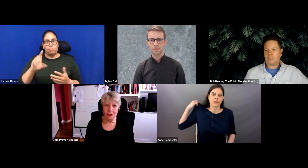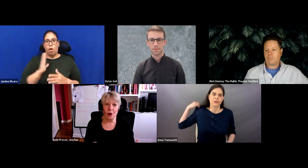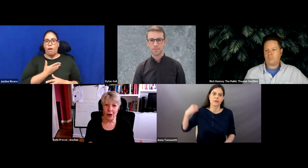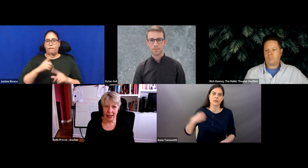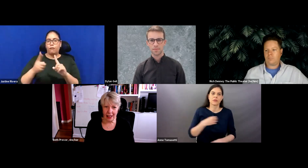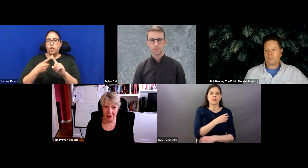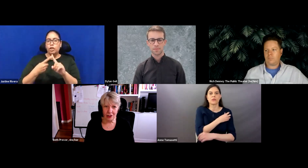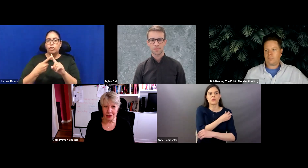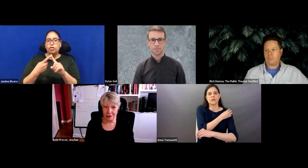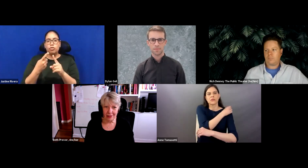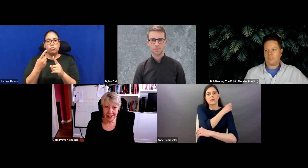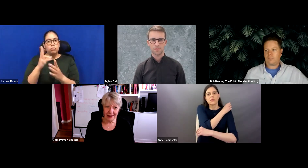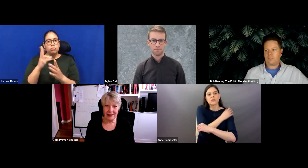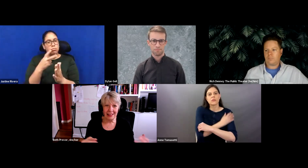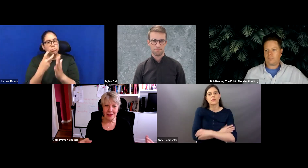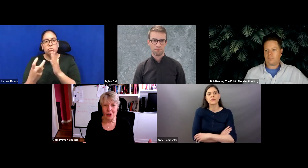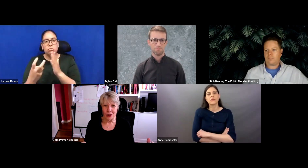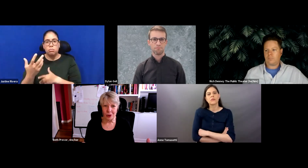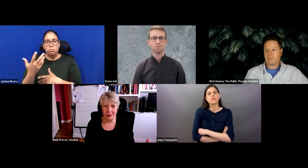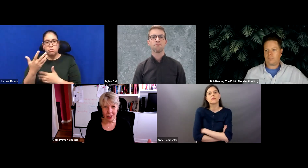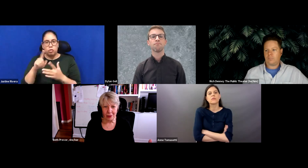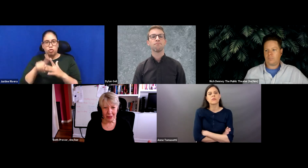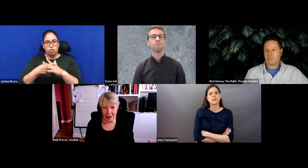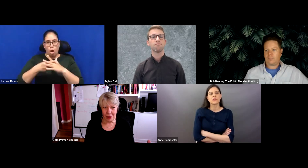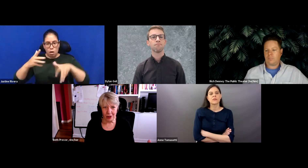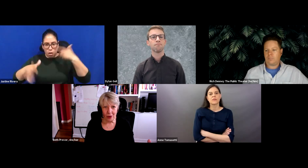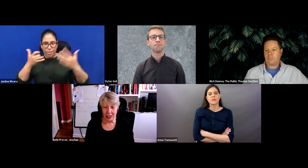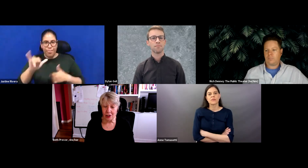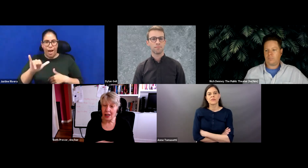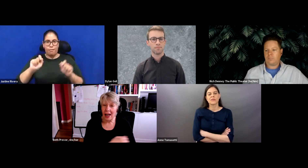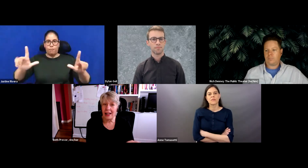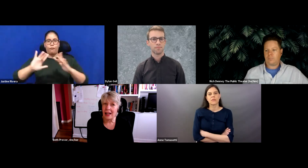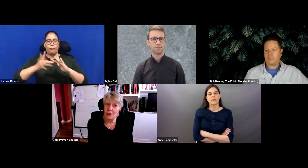foray into this virtual realm that we were going into. And